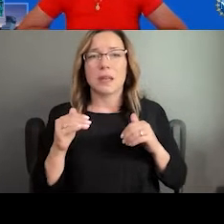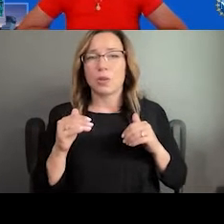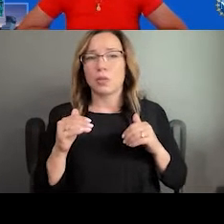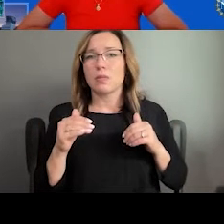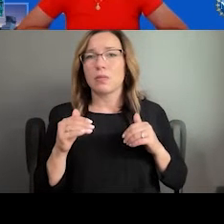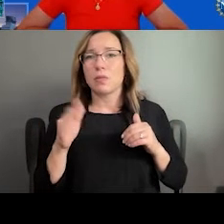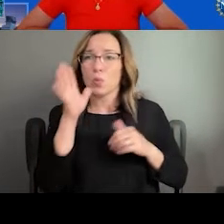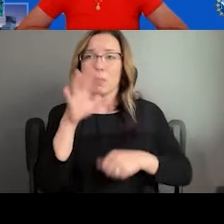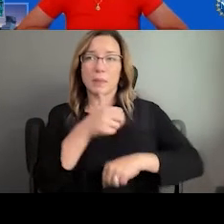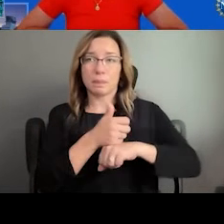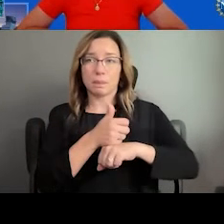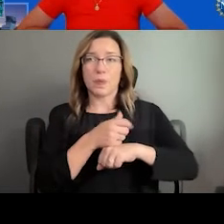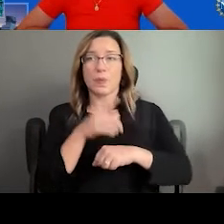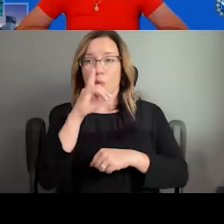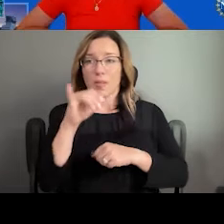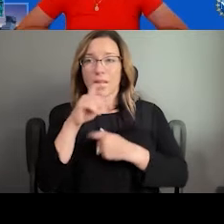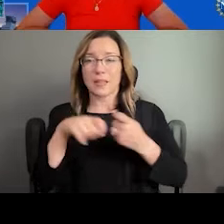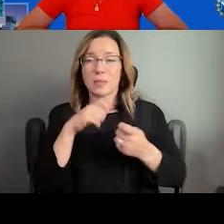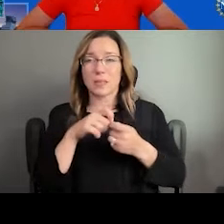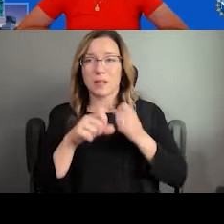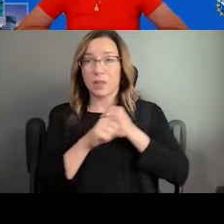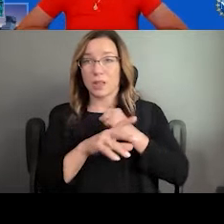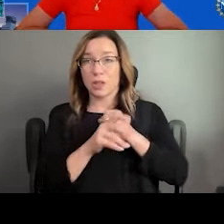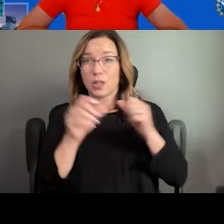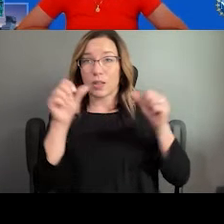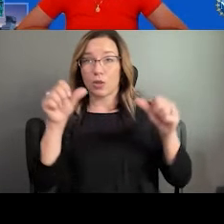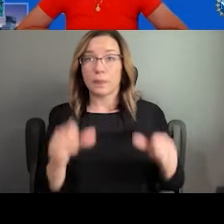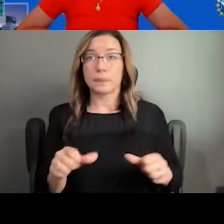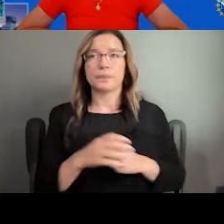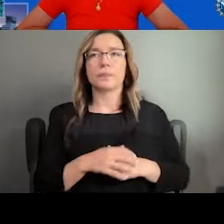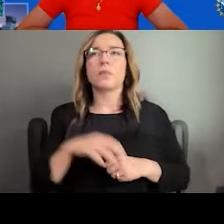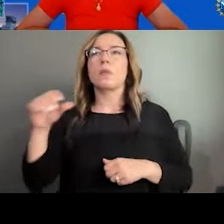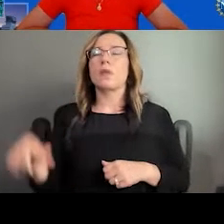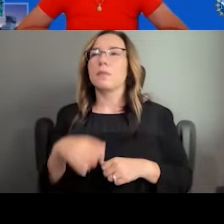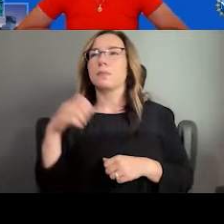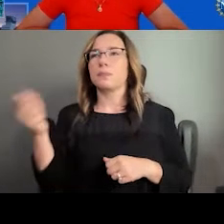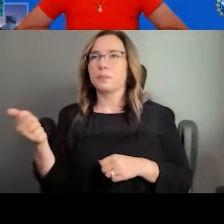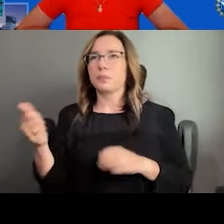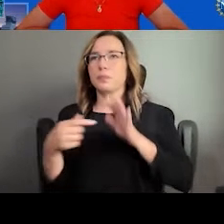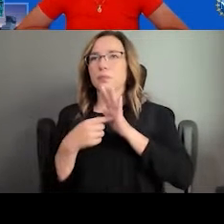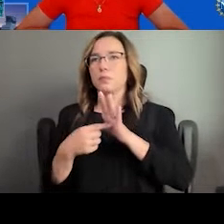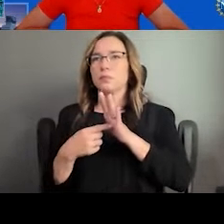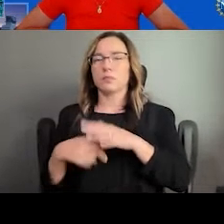place for that particular solicitation. Another example are limitations on